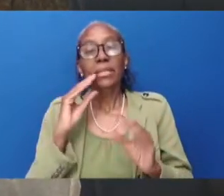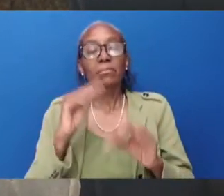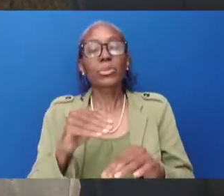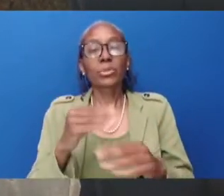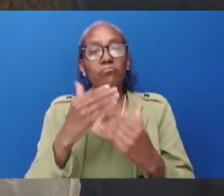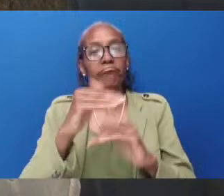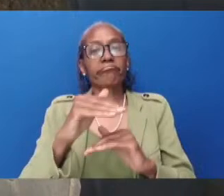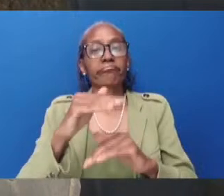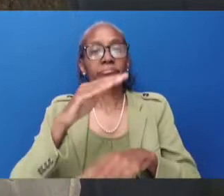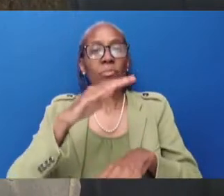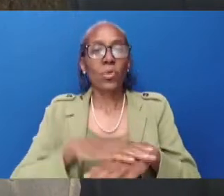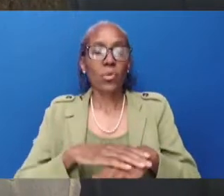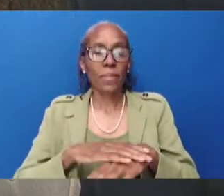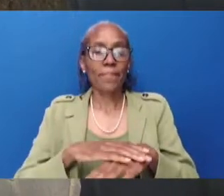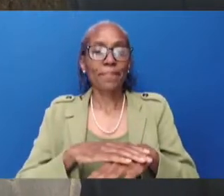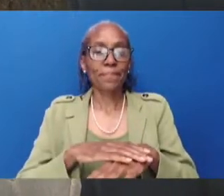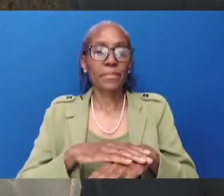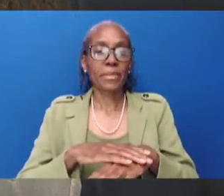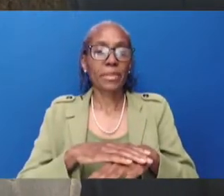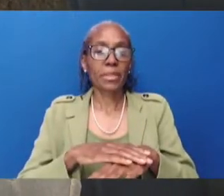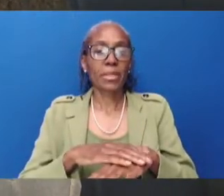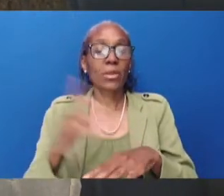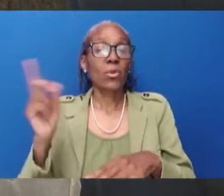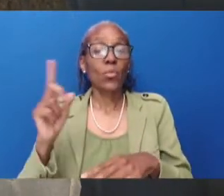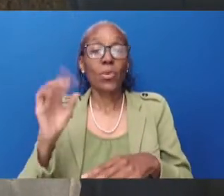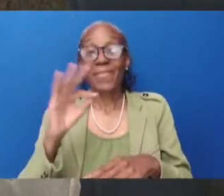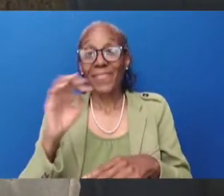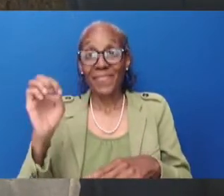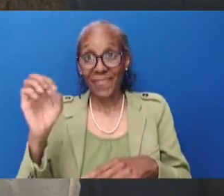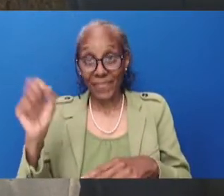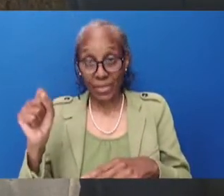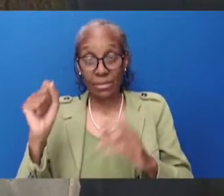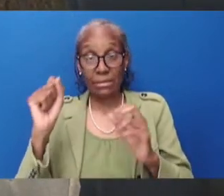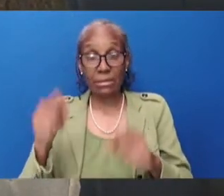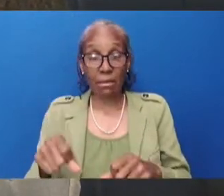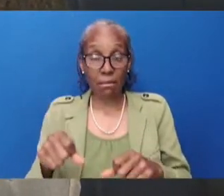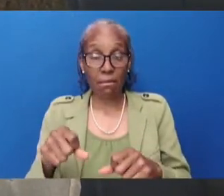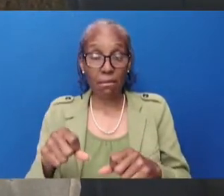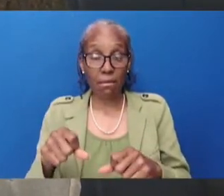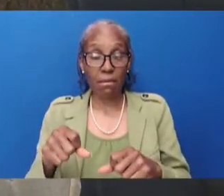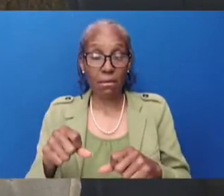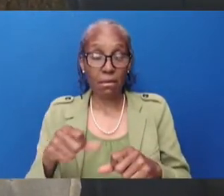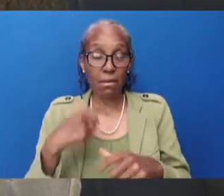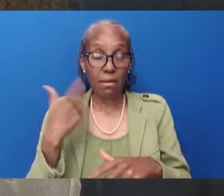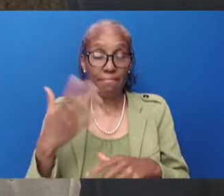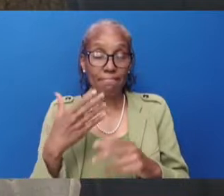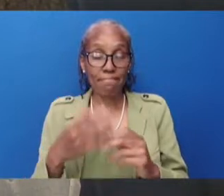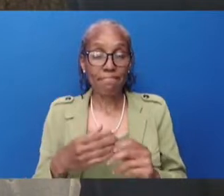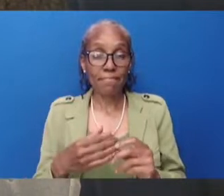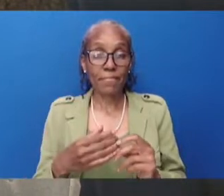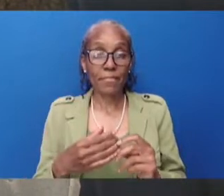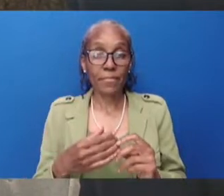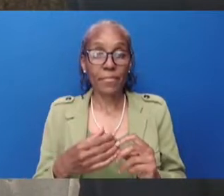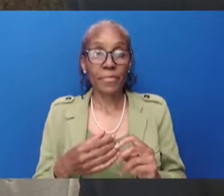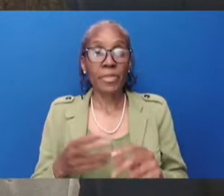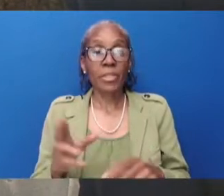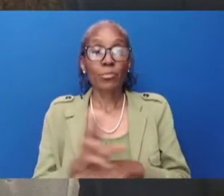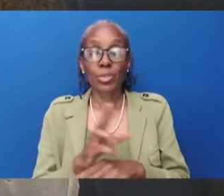PEOPLE HAD SOME CONCERNS ABOUT, BUT I THINK THEY PUT SOME